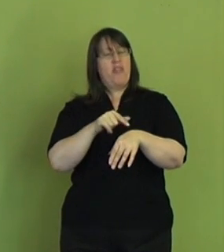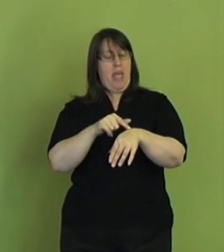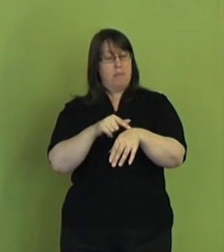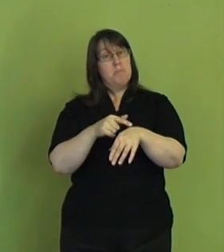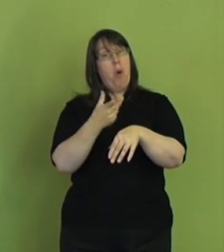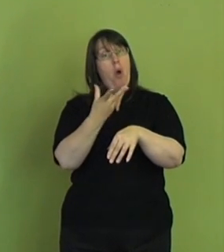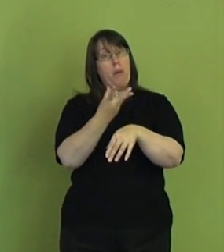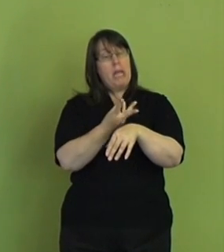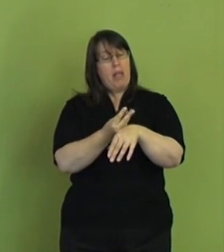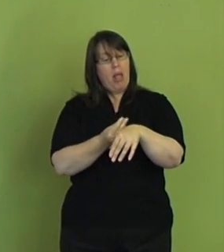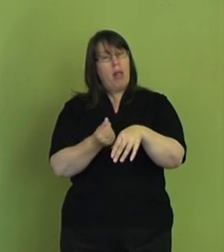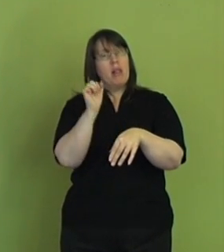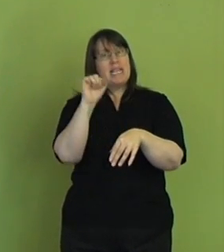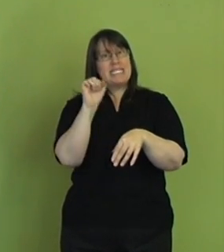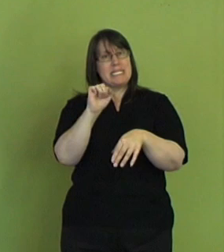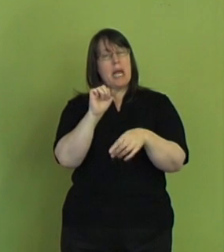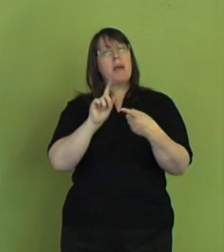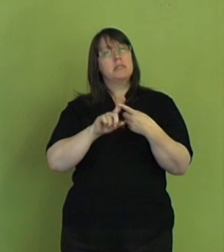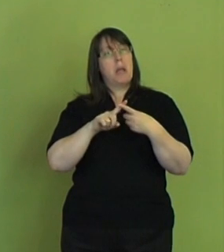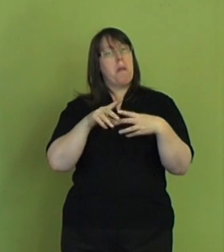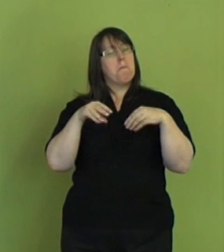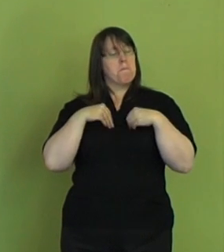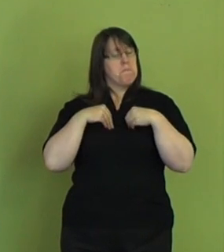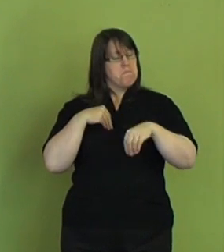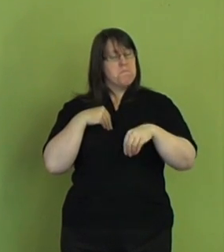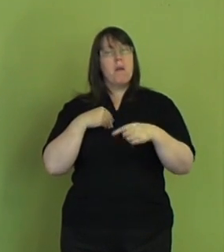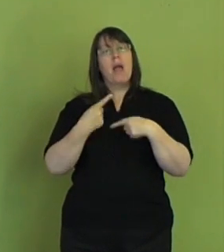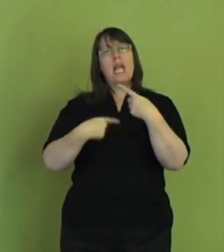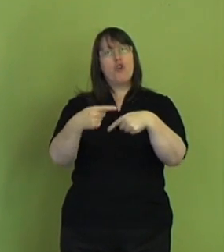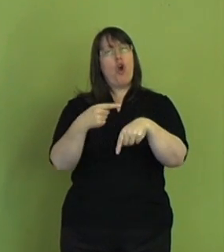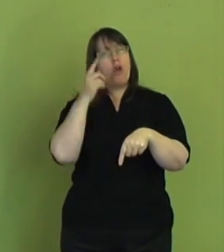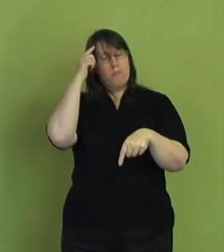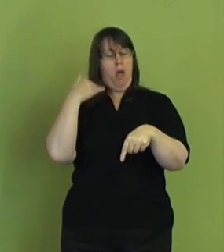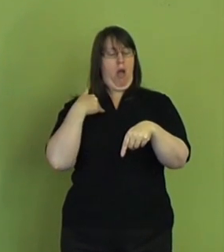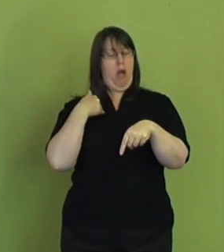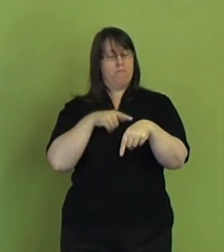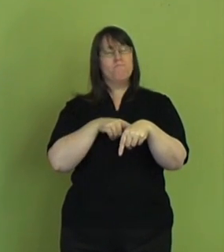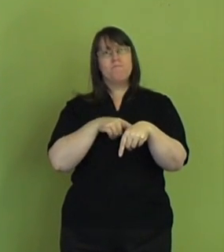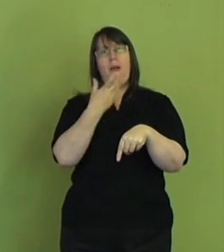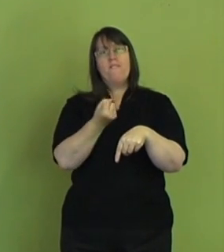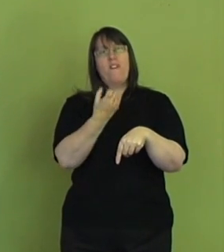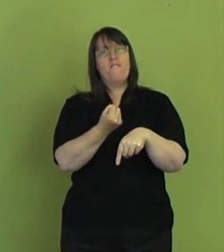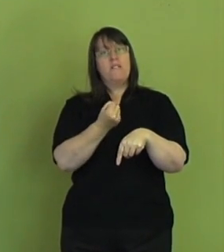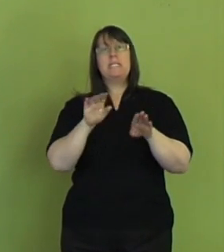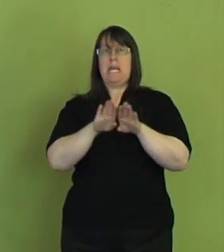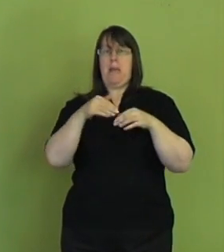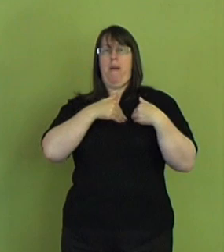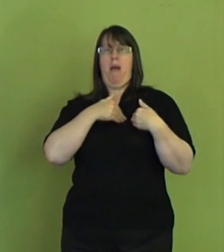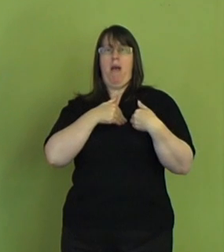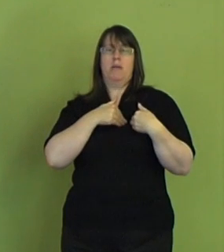but it is something we will learn to live with.